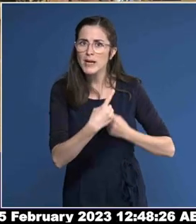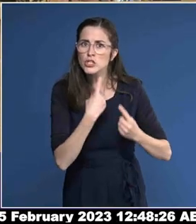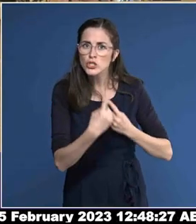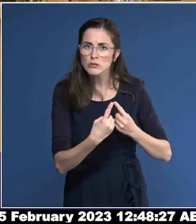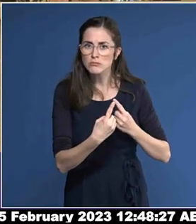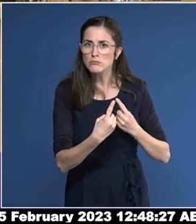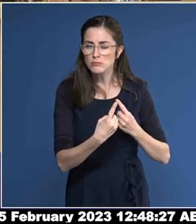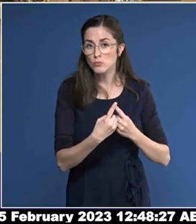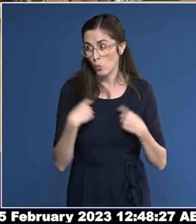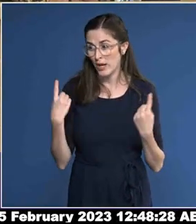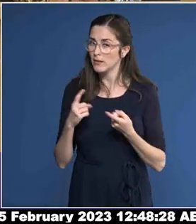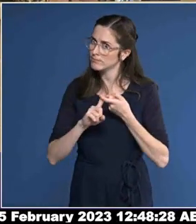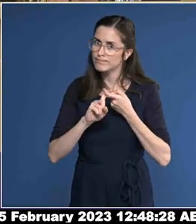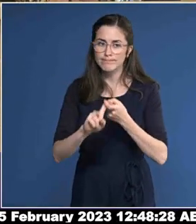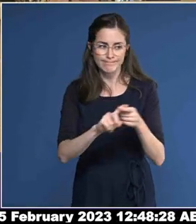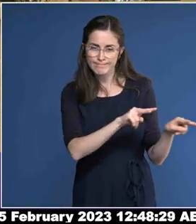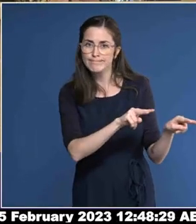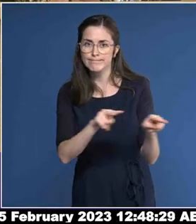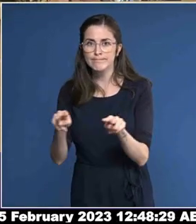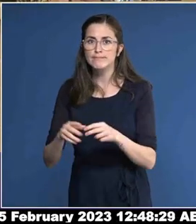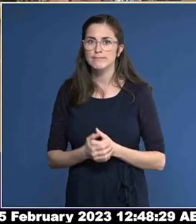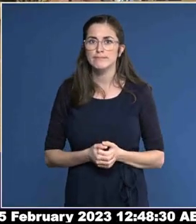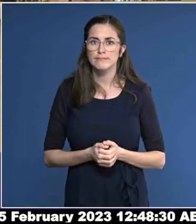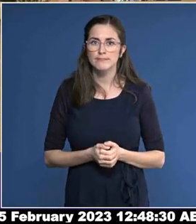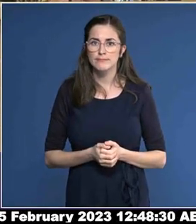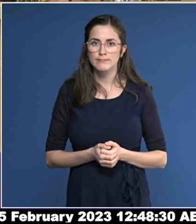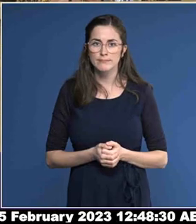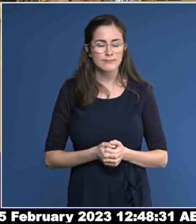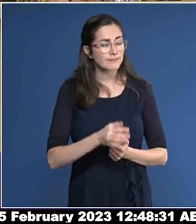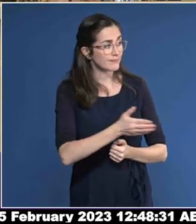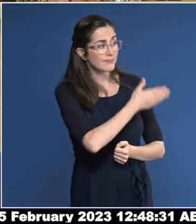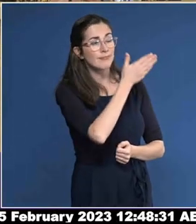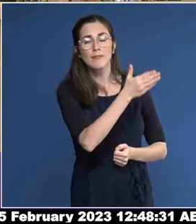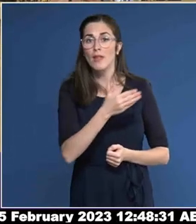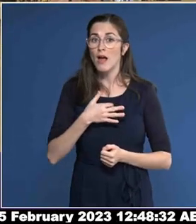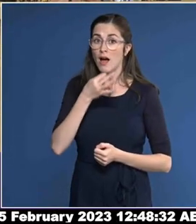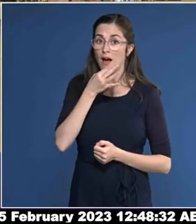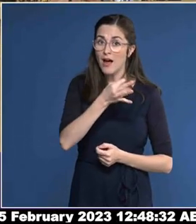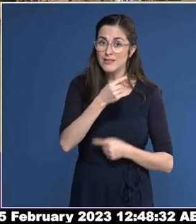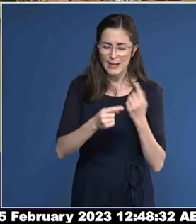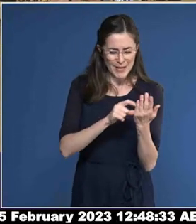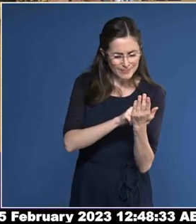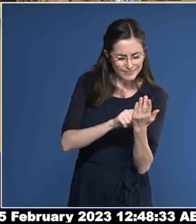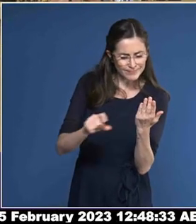Ms Toohey, I want to ask you about finding number 27. And the Royal Commission has found that: